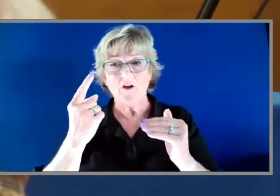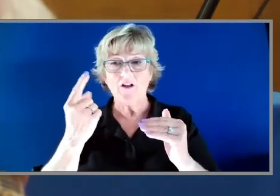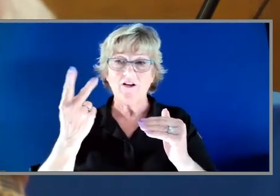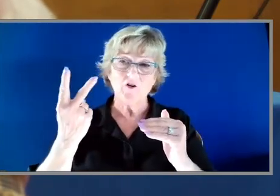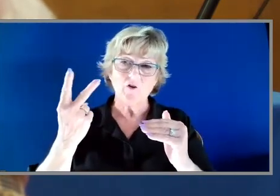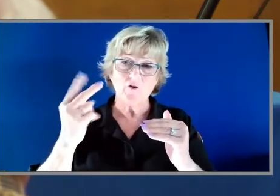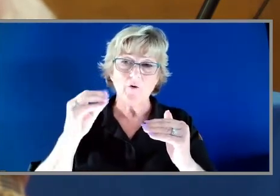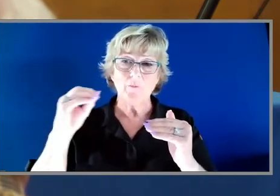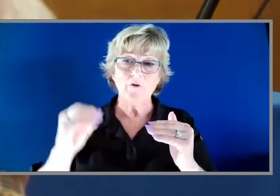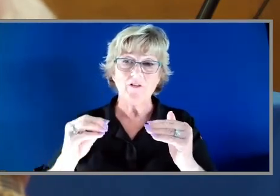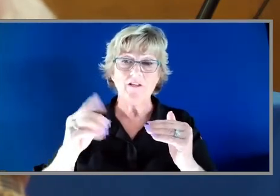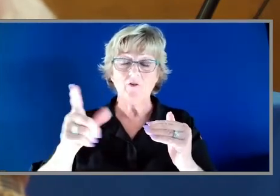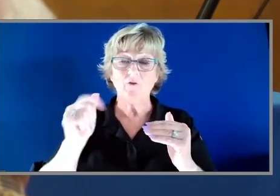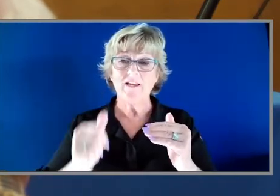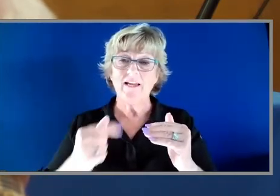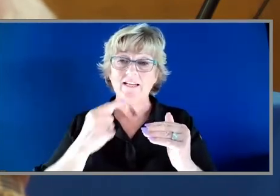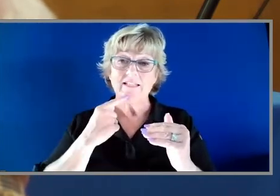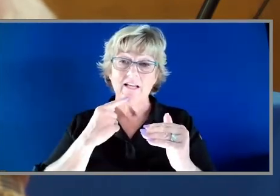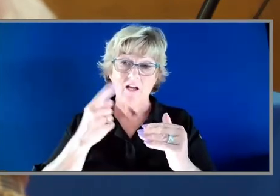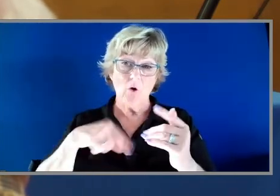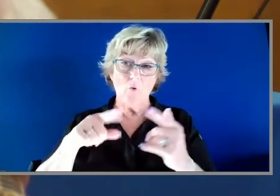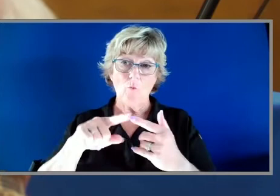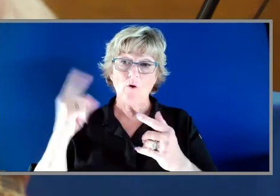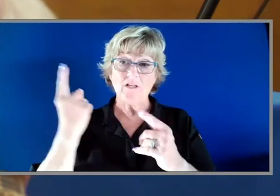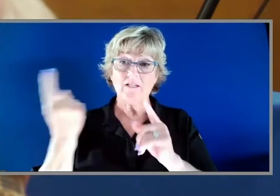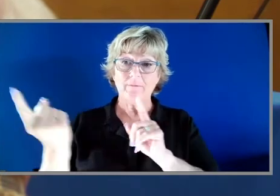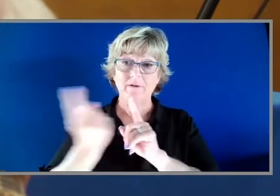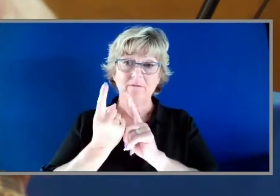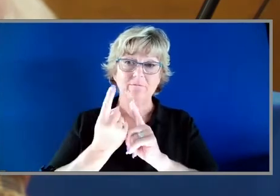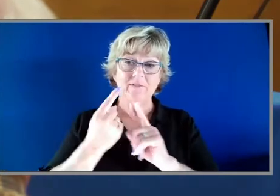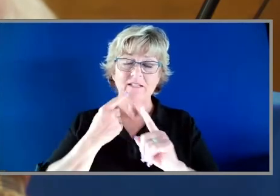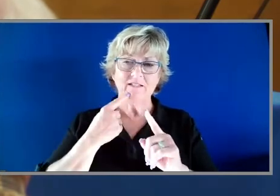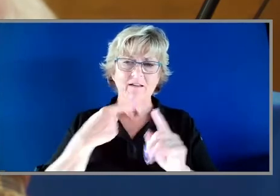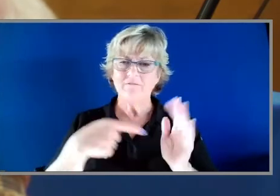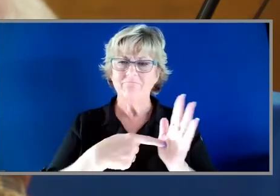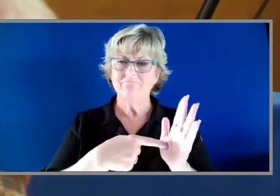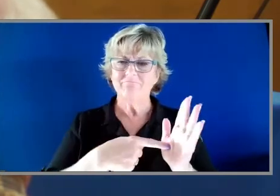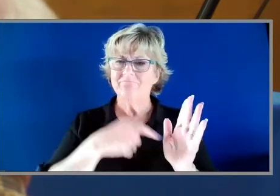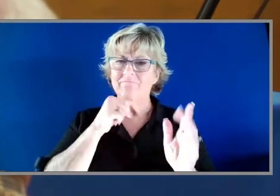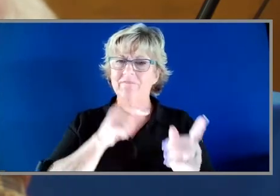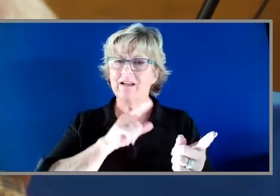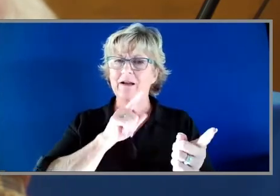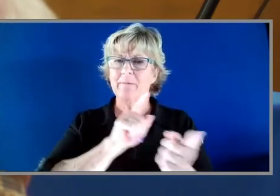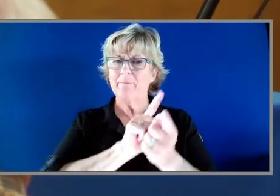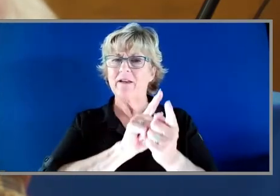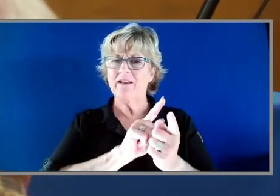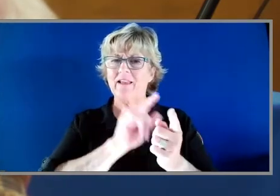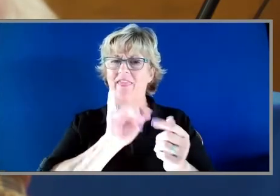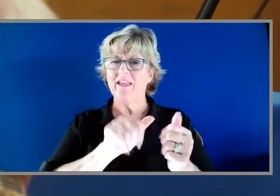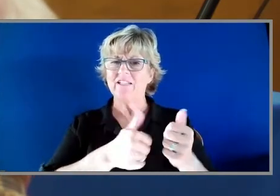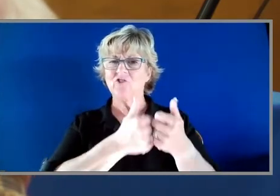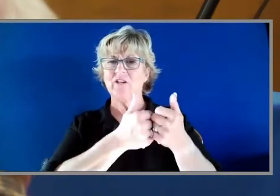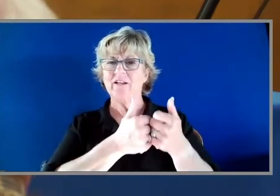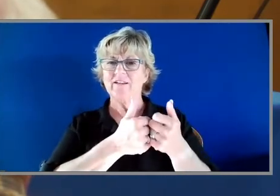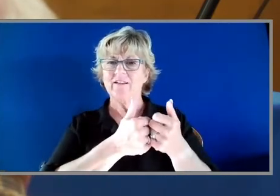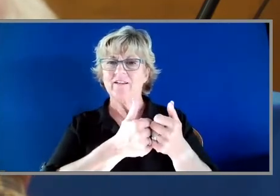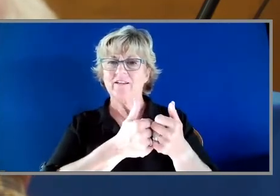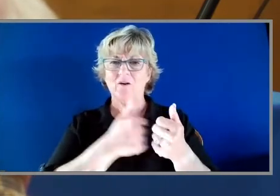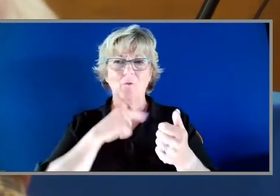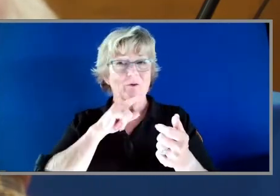Studio: go much past one or 2% so that you can say when somebody comes up and says, this is not meeting the number one